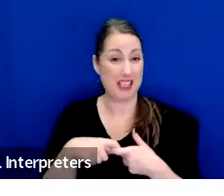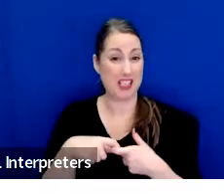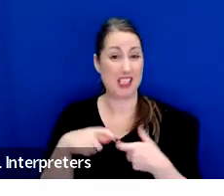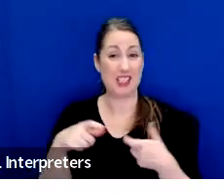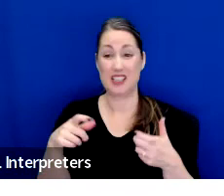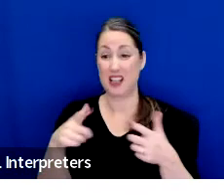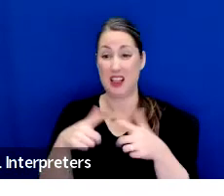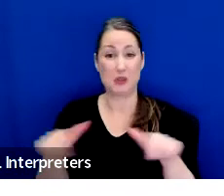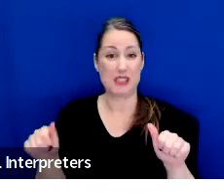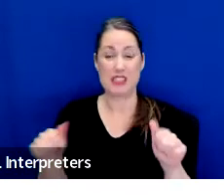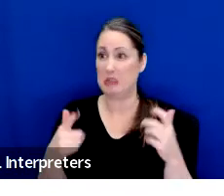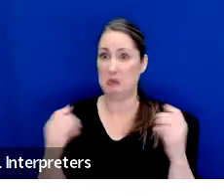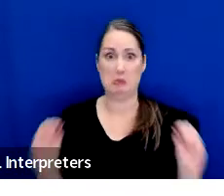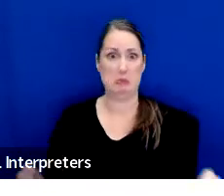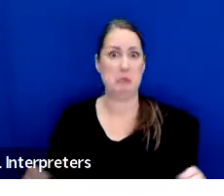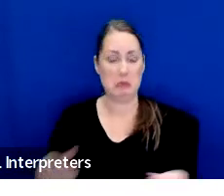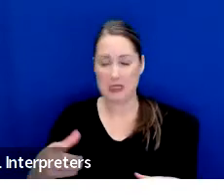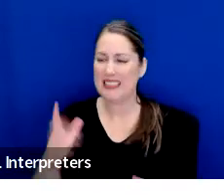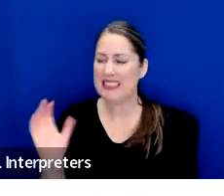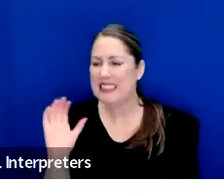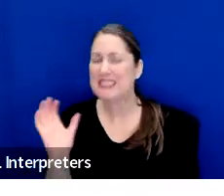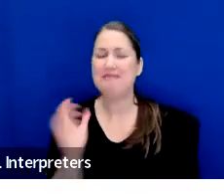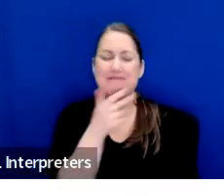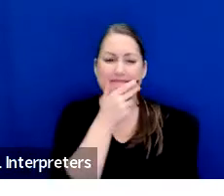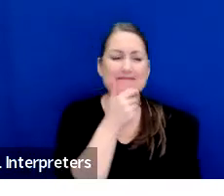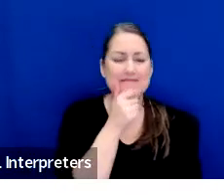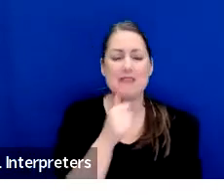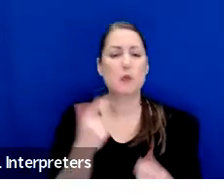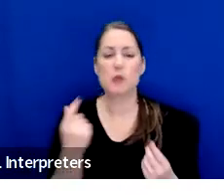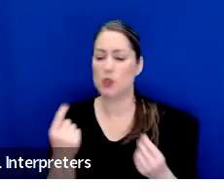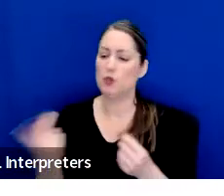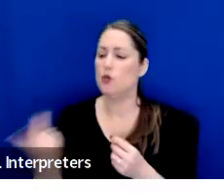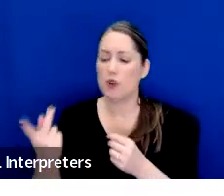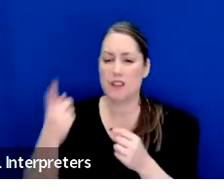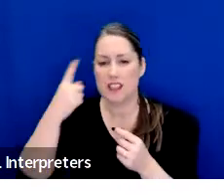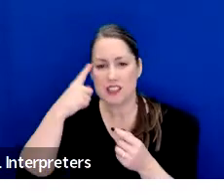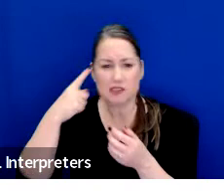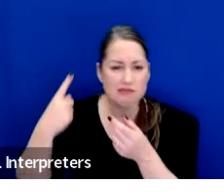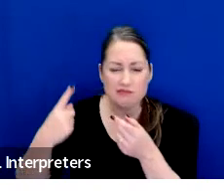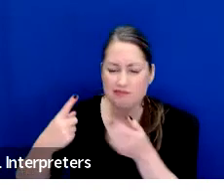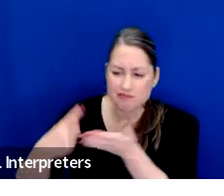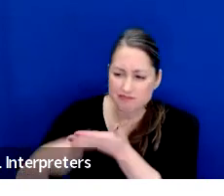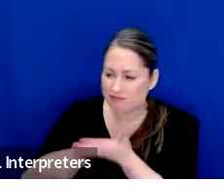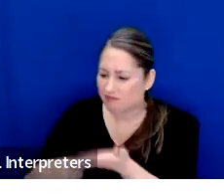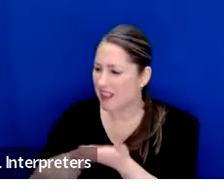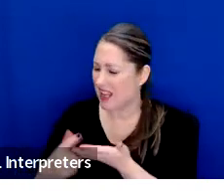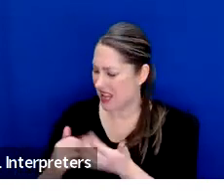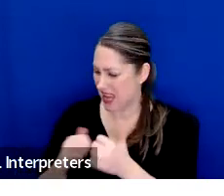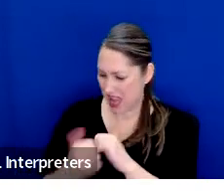It just does not exist. So we realize that in order to do this, we're going to have to build our course of courses from bits and pieces.